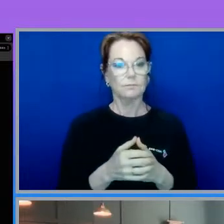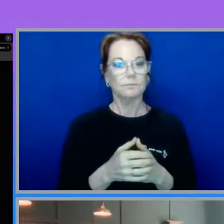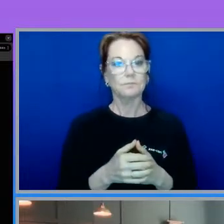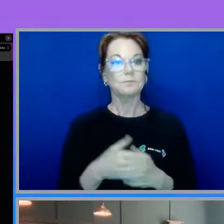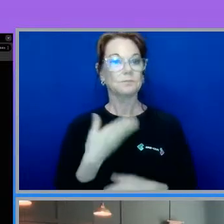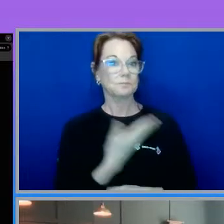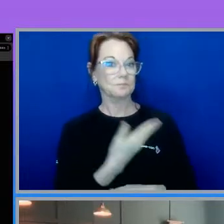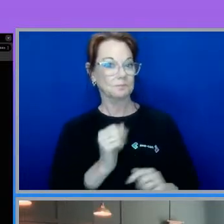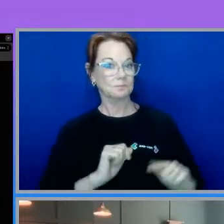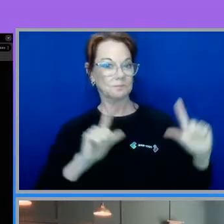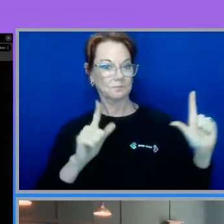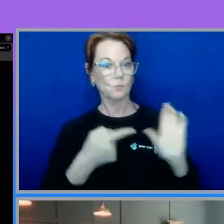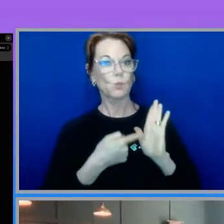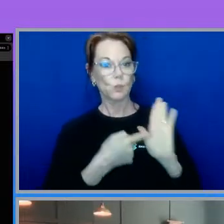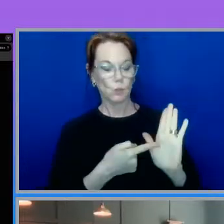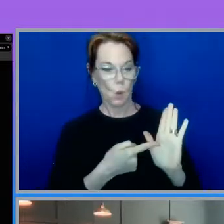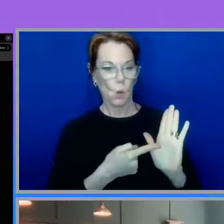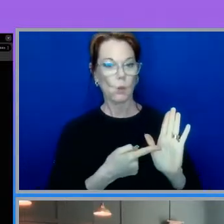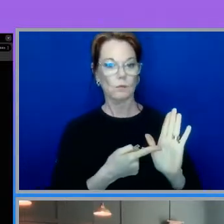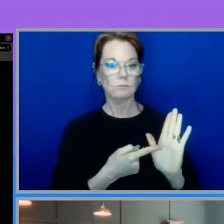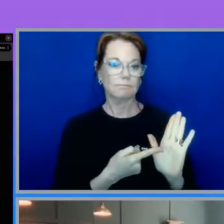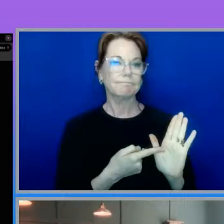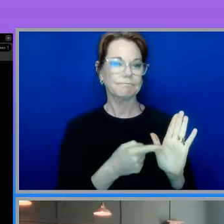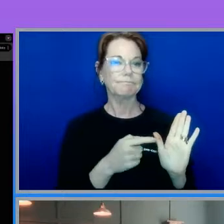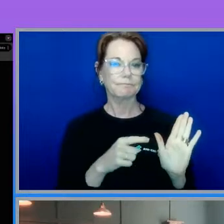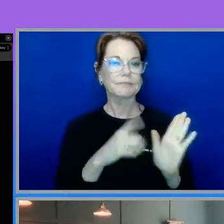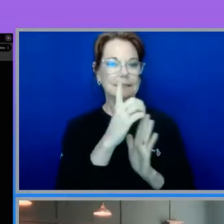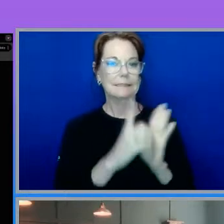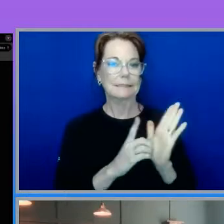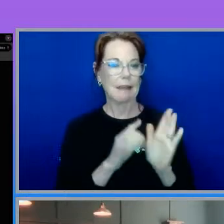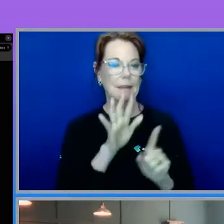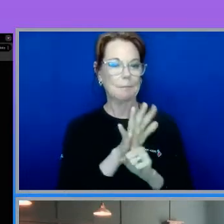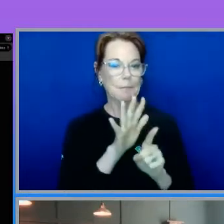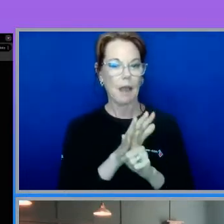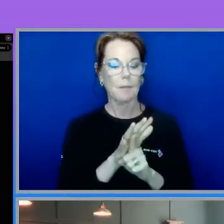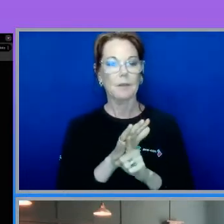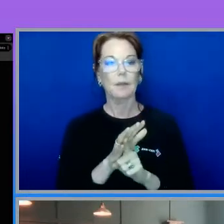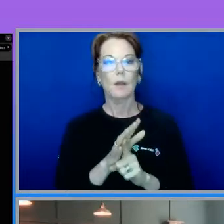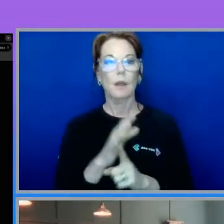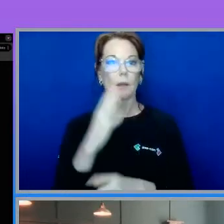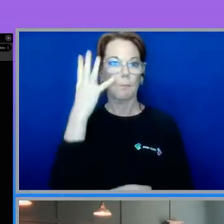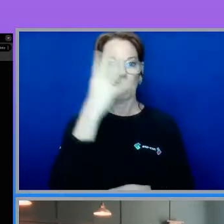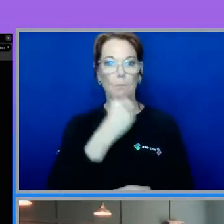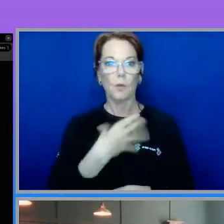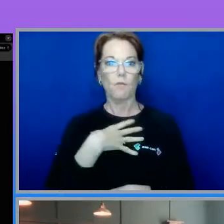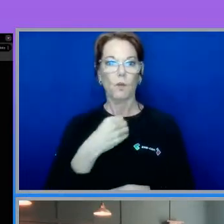make sure that we get all this content in here. We're showing a very common card design, an image of a majestic white horse.